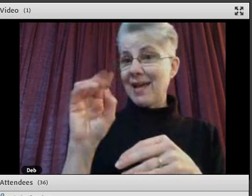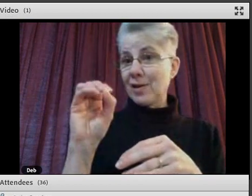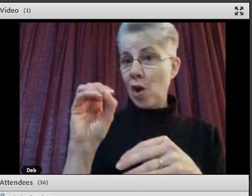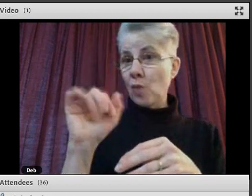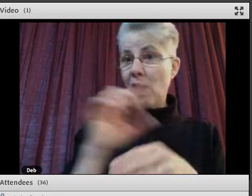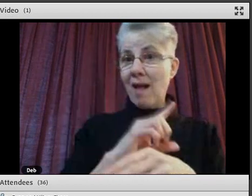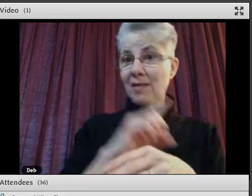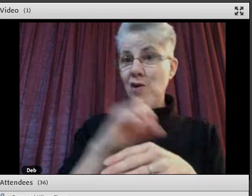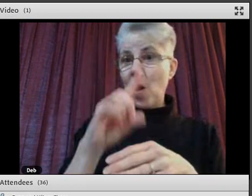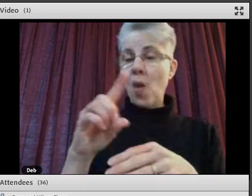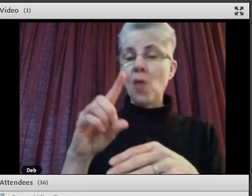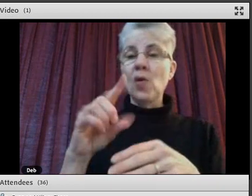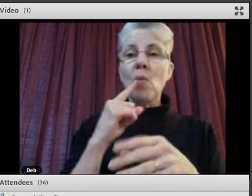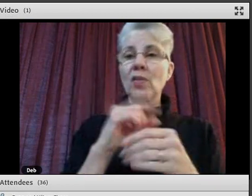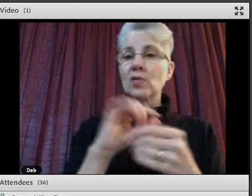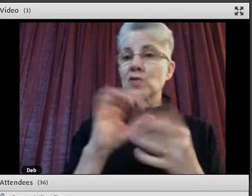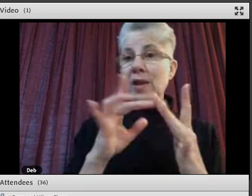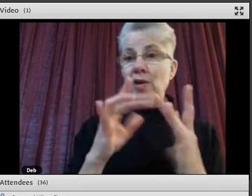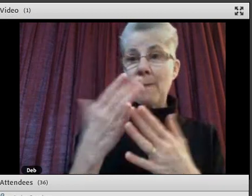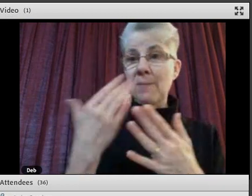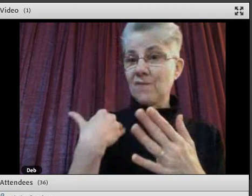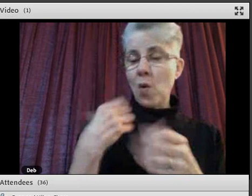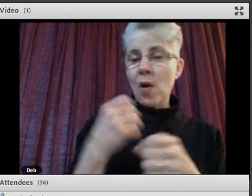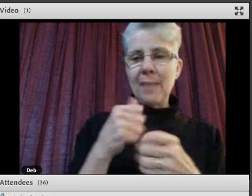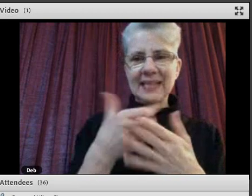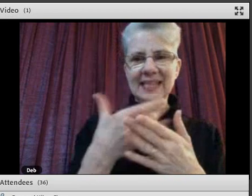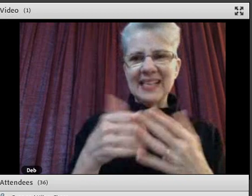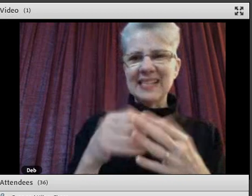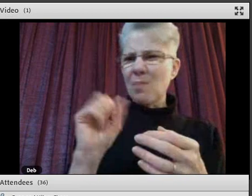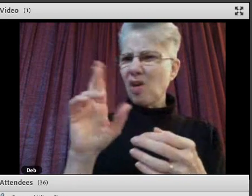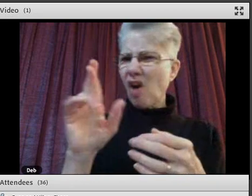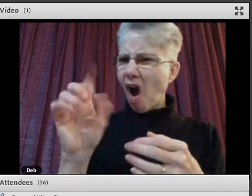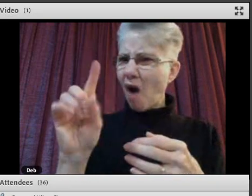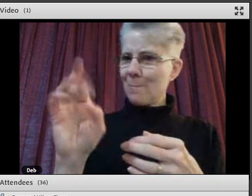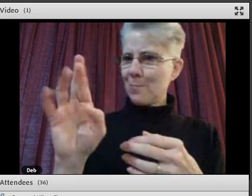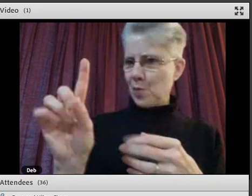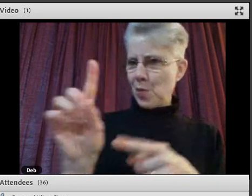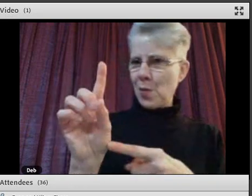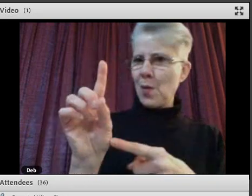the Google Chrome game, when there's no Internet. He makes a version of that out of cardboard.